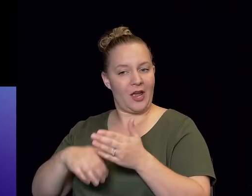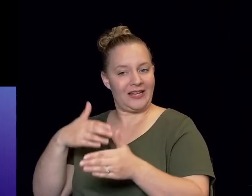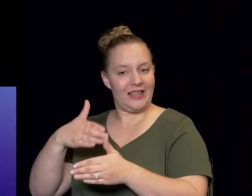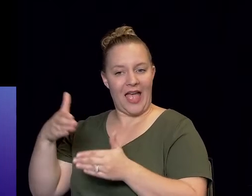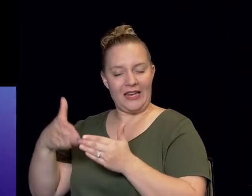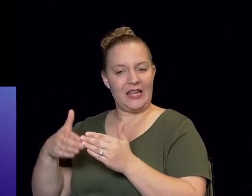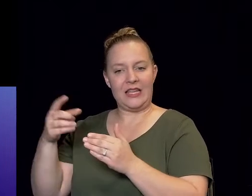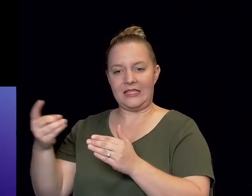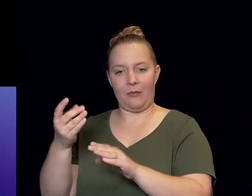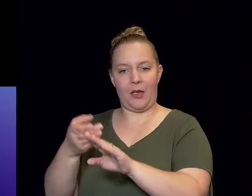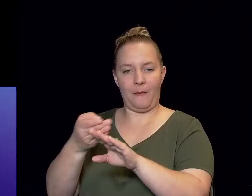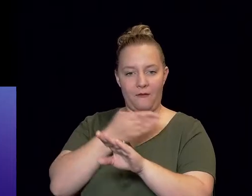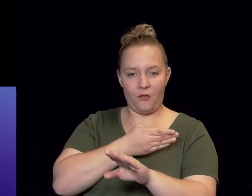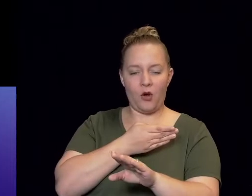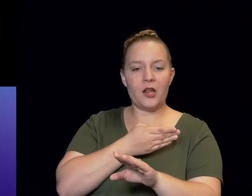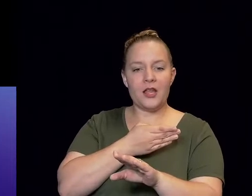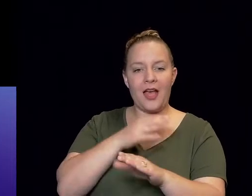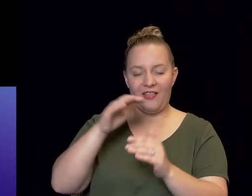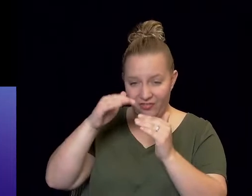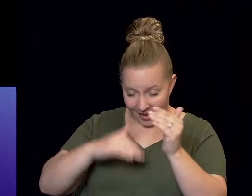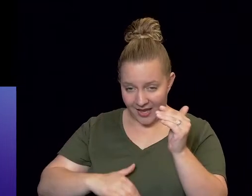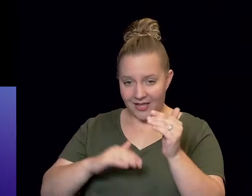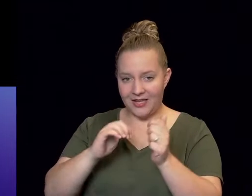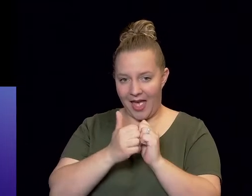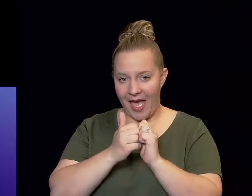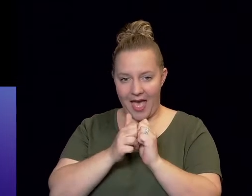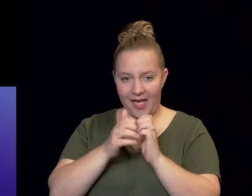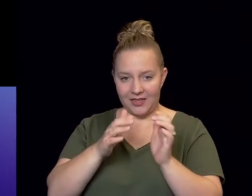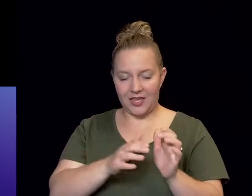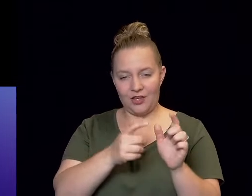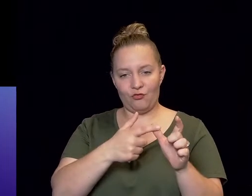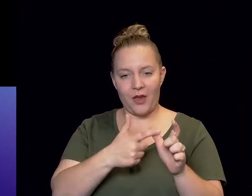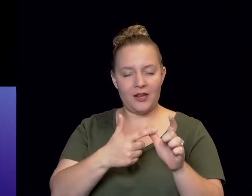And, it says then the athlete ran. And, we know that's our unknown and we use that variable x.